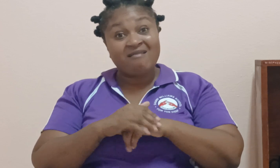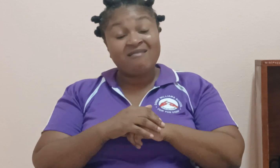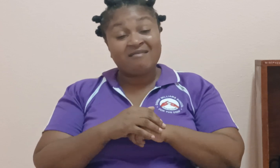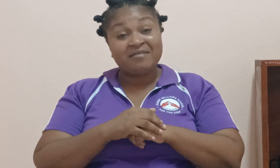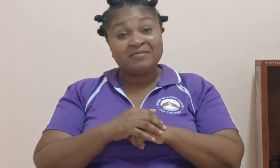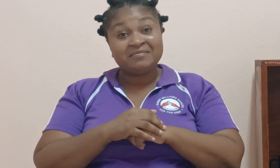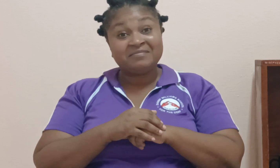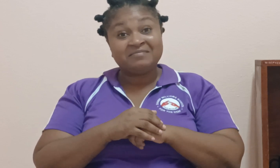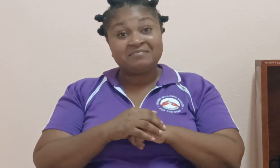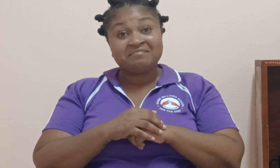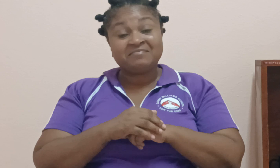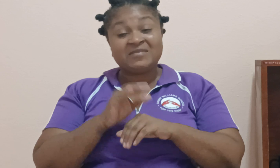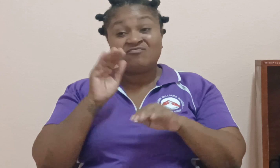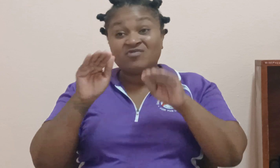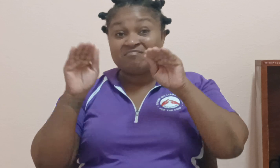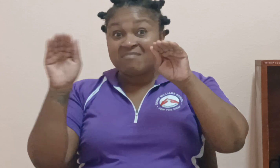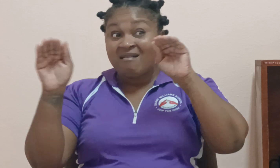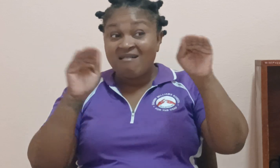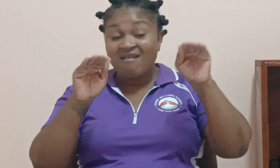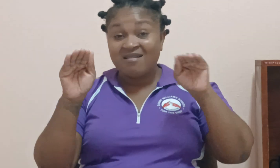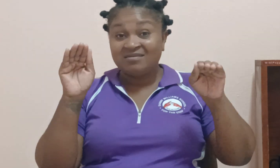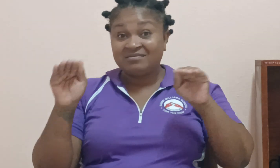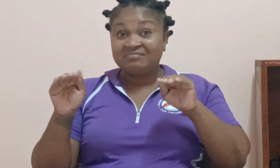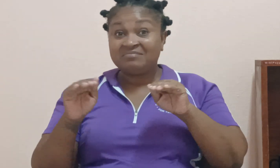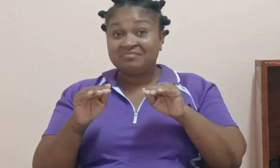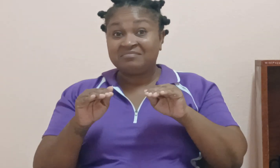As a reminder, the terms: